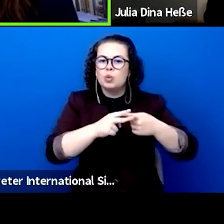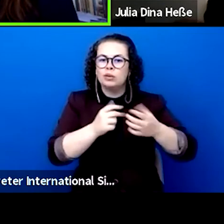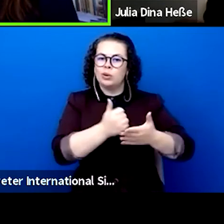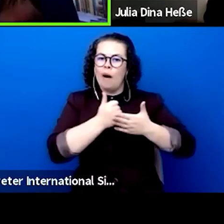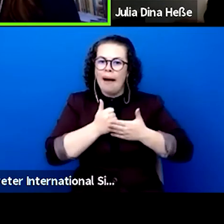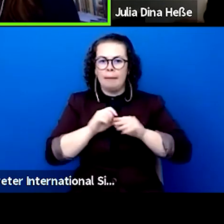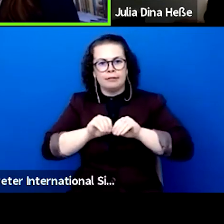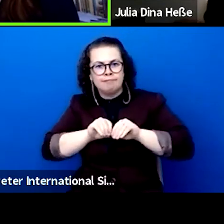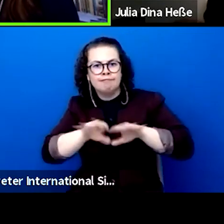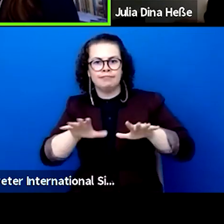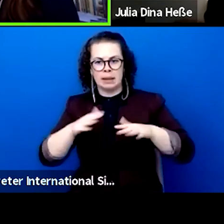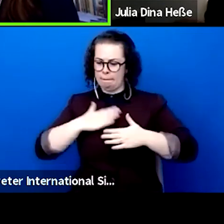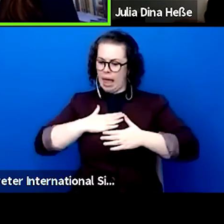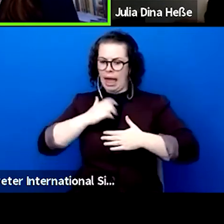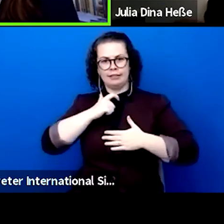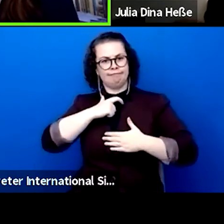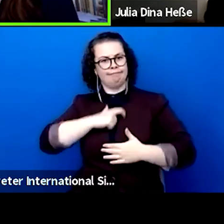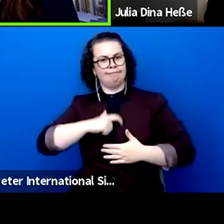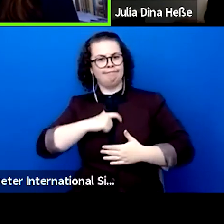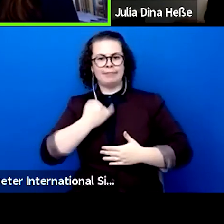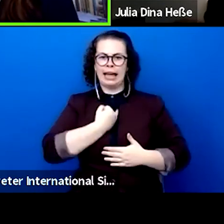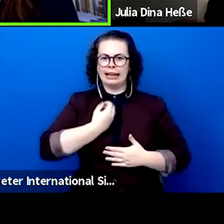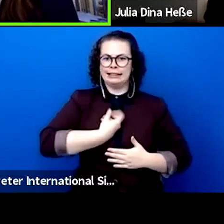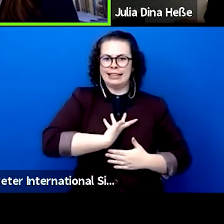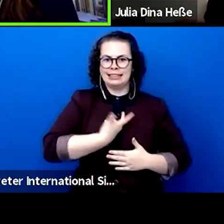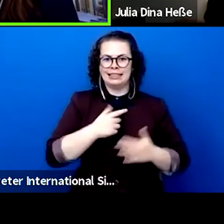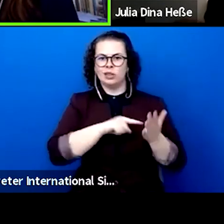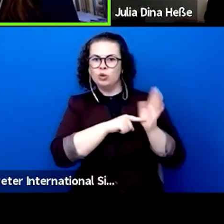of everybody's contribution and our, you know our capacity to be fully human with one another.